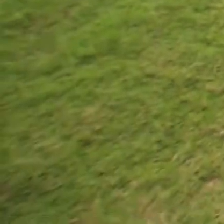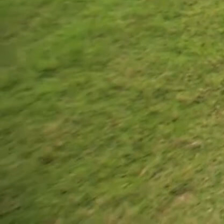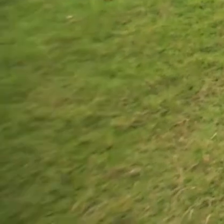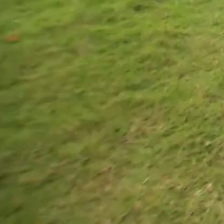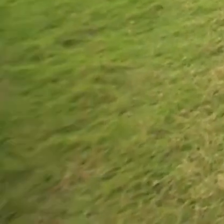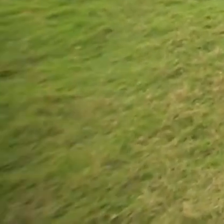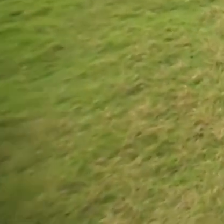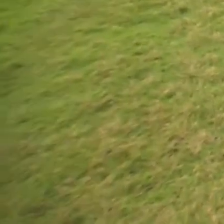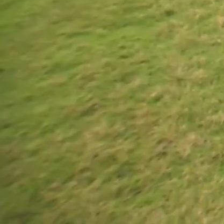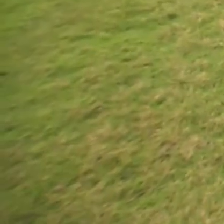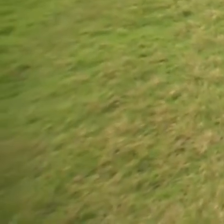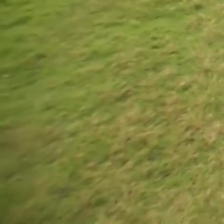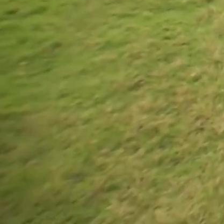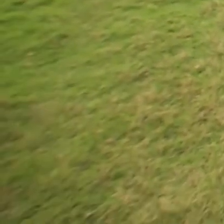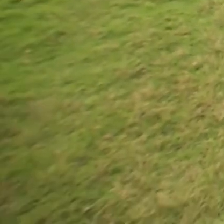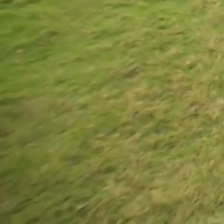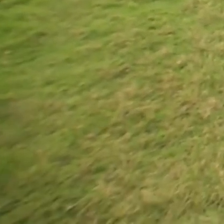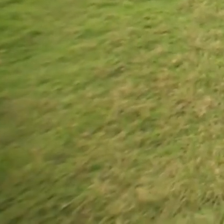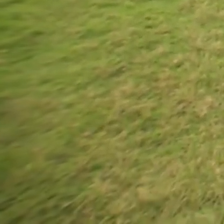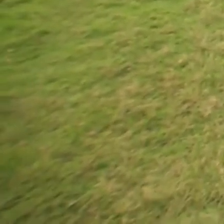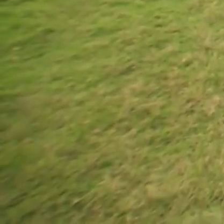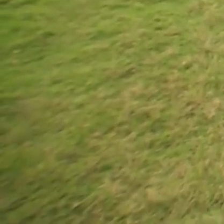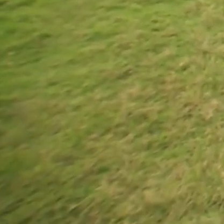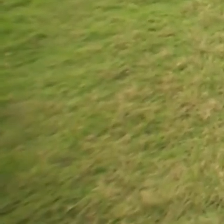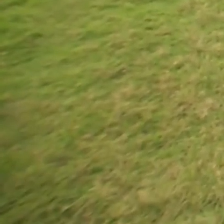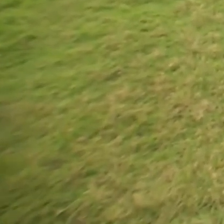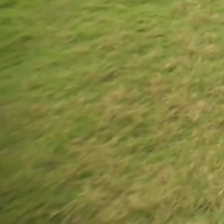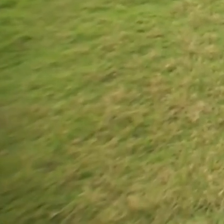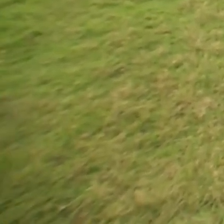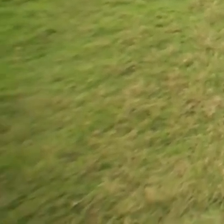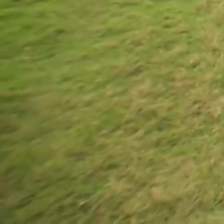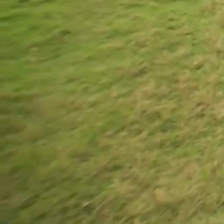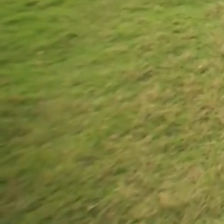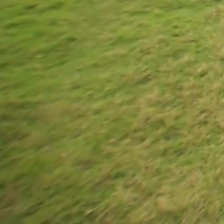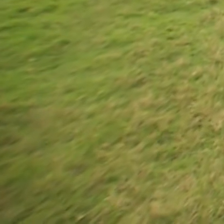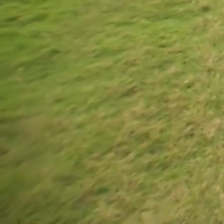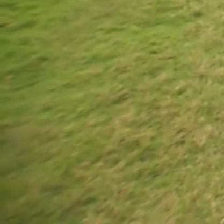All right! The next exercise we're going to do is practising a chest pass.